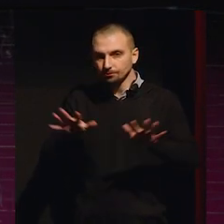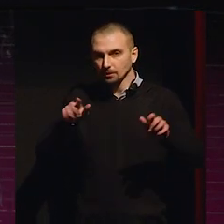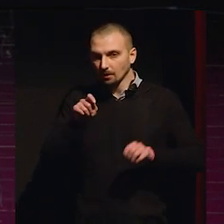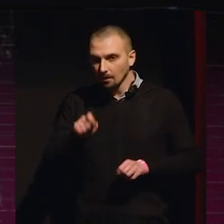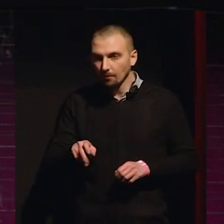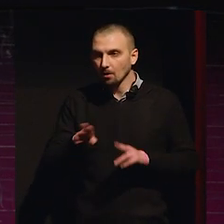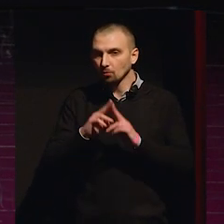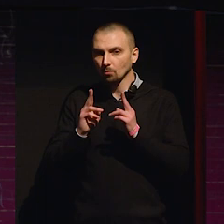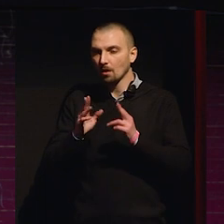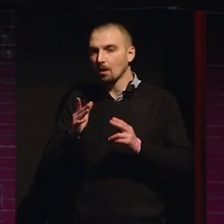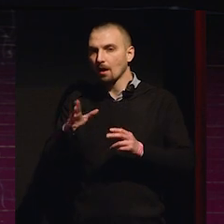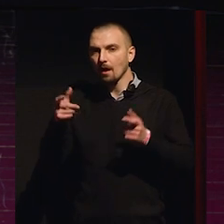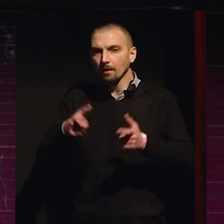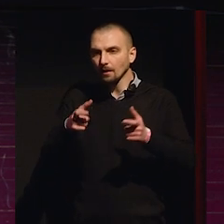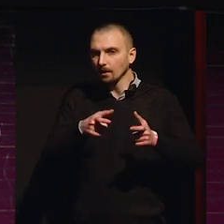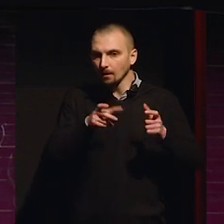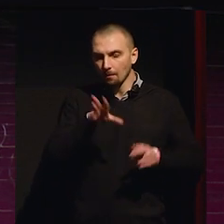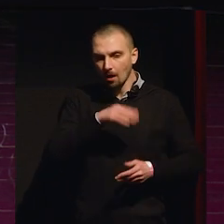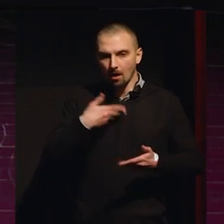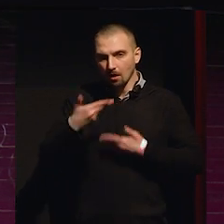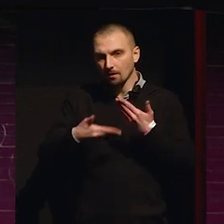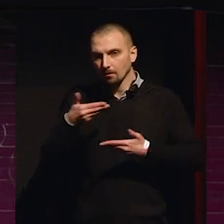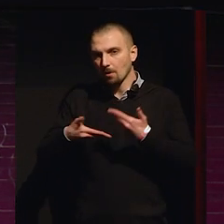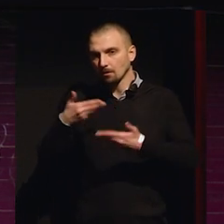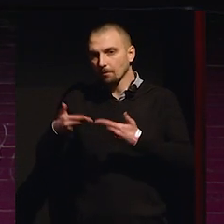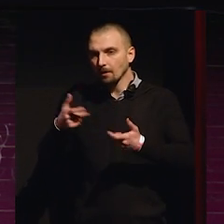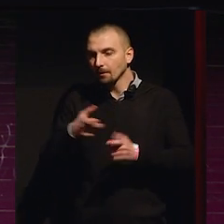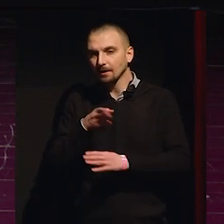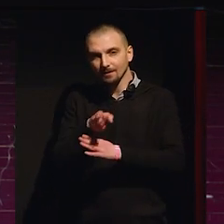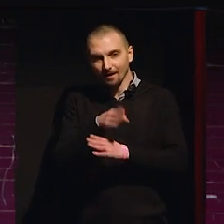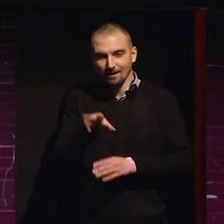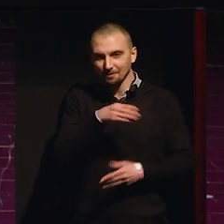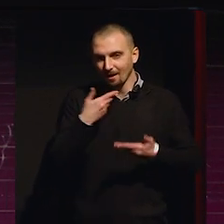autistics and disabled people are everywhere. Thank you very much.